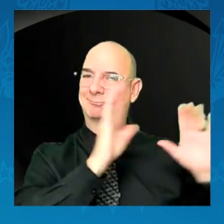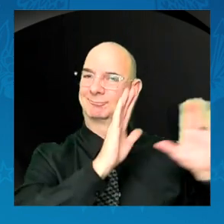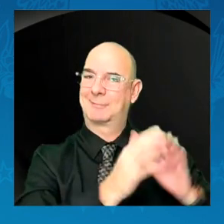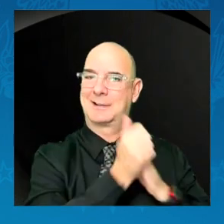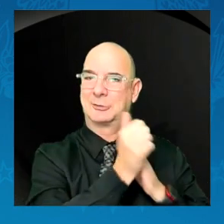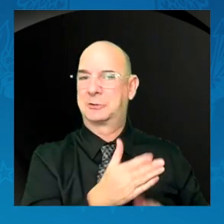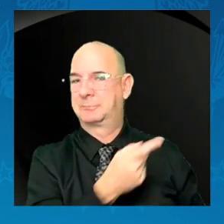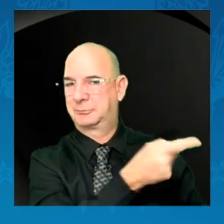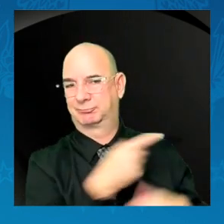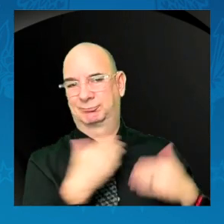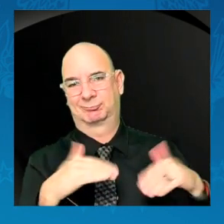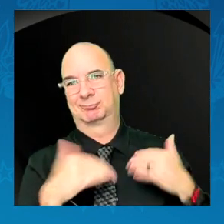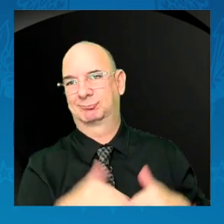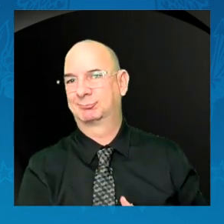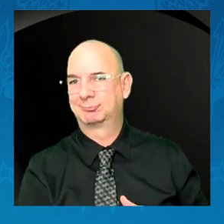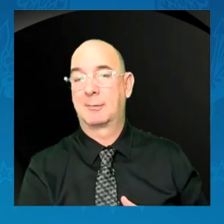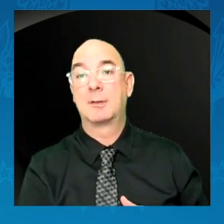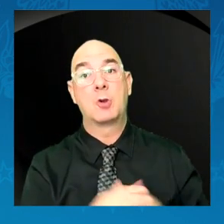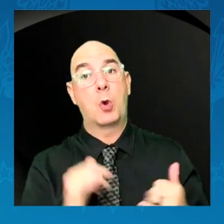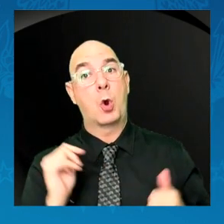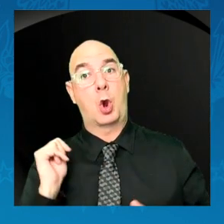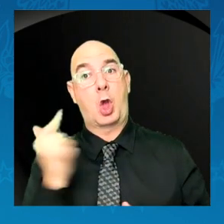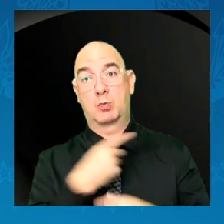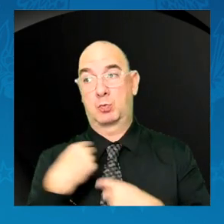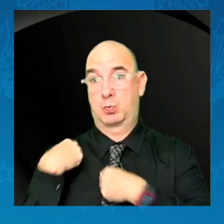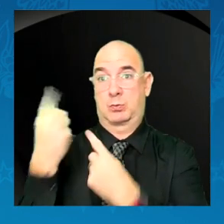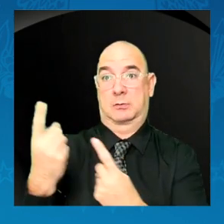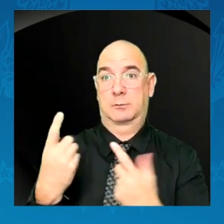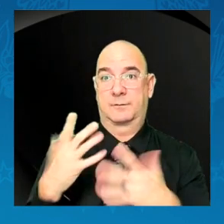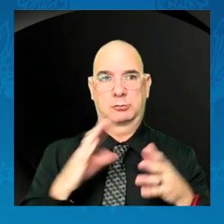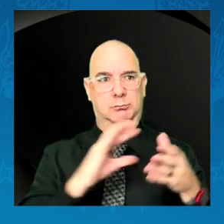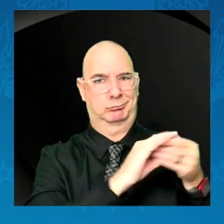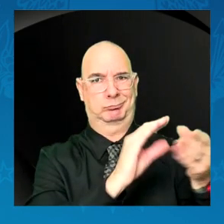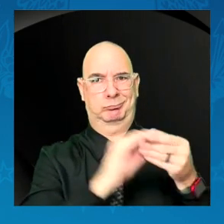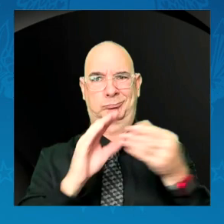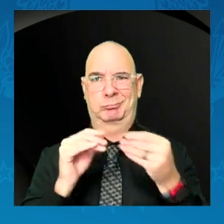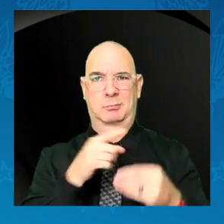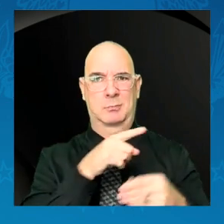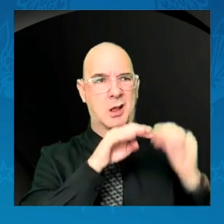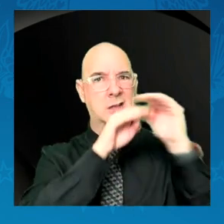that access to space and cutting Earth observation platforms